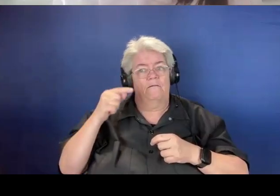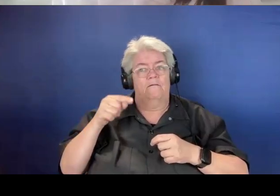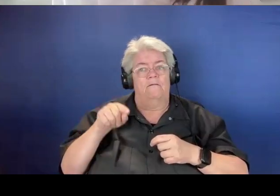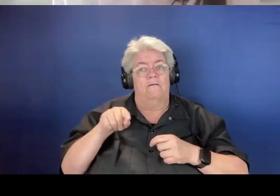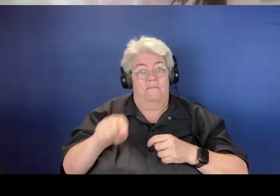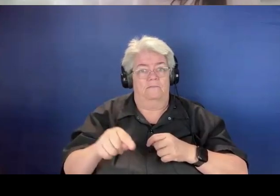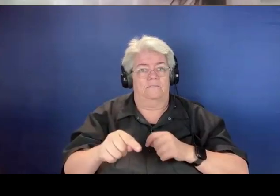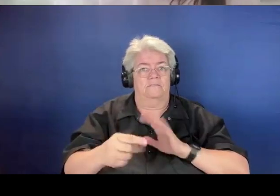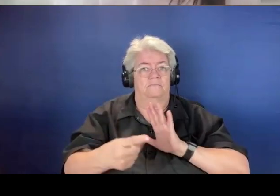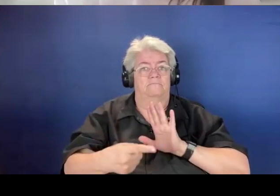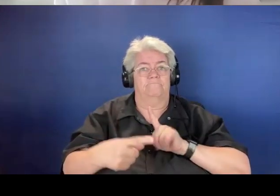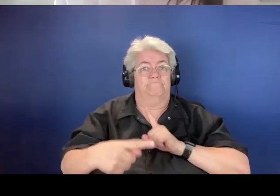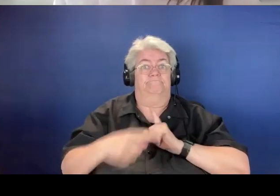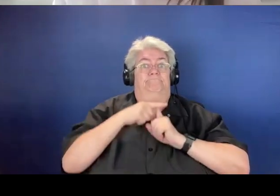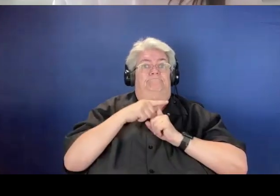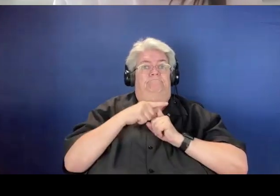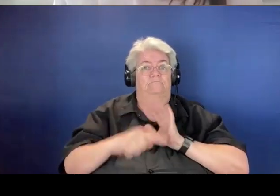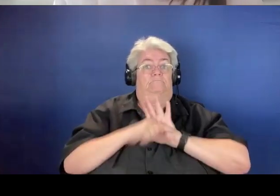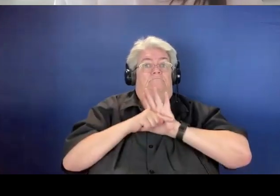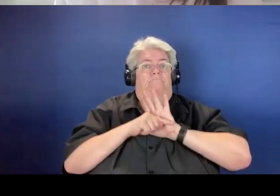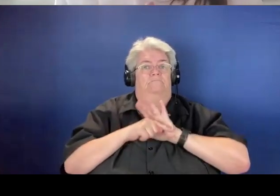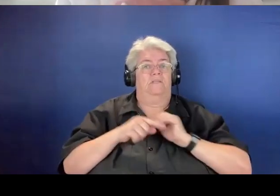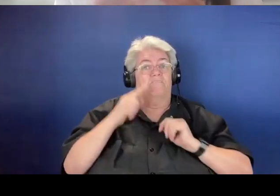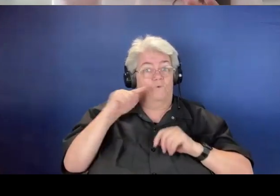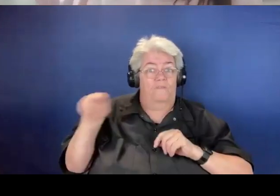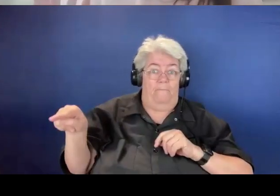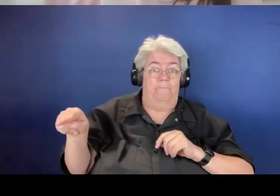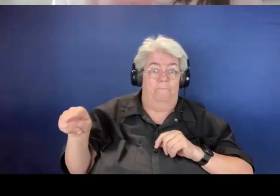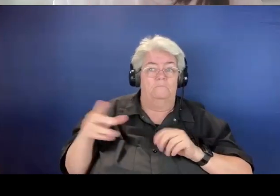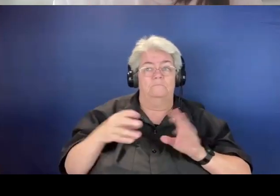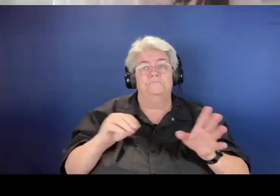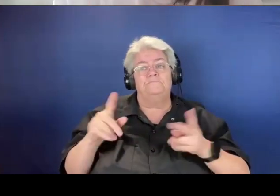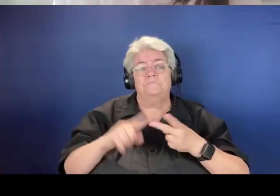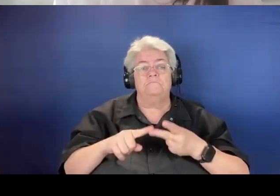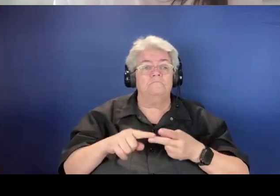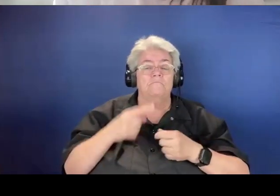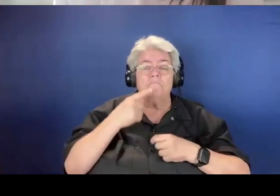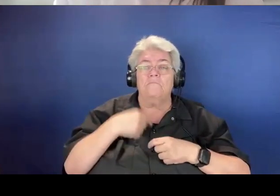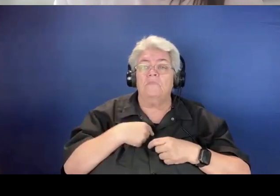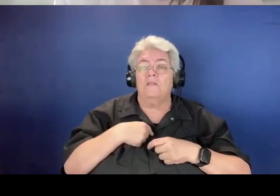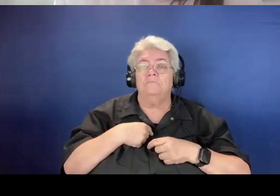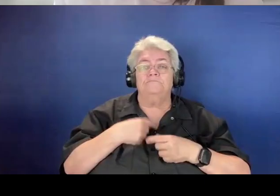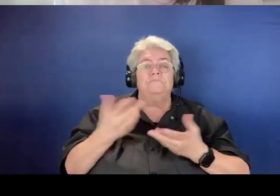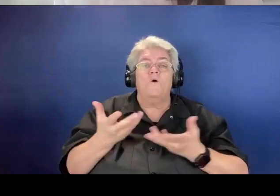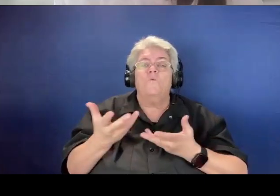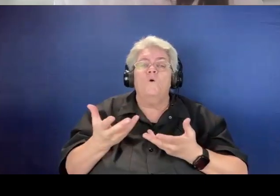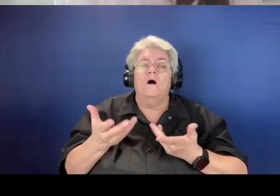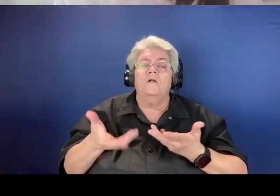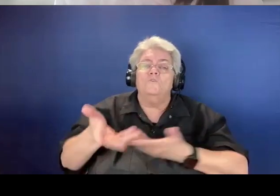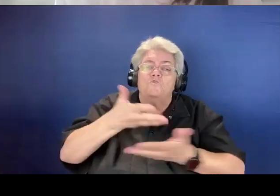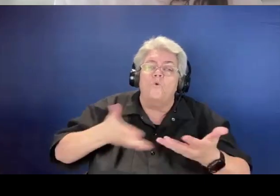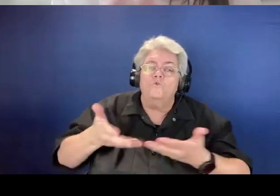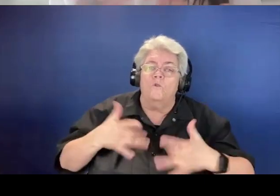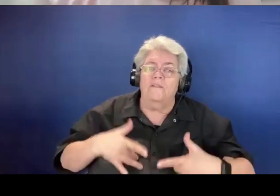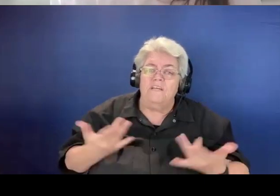Tell me about your support system. Some additional questions. What social or religious events are important to you and your family?